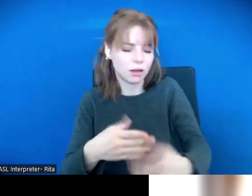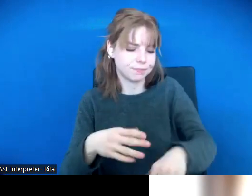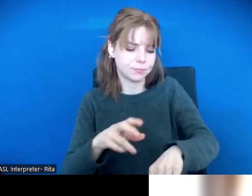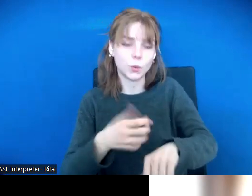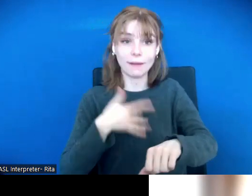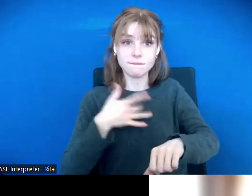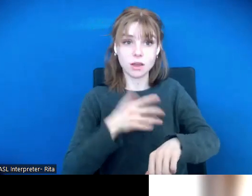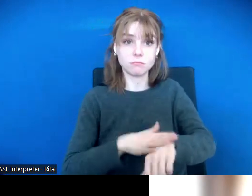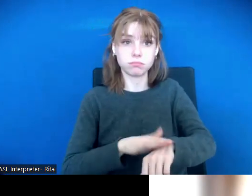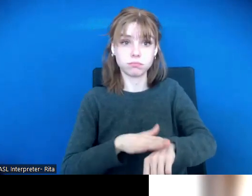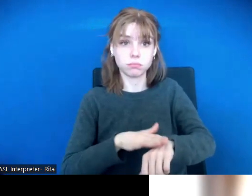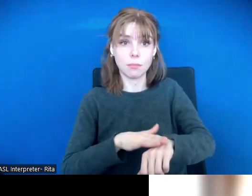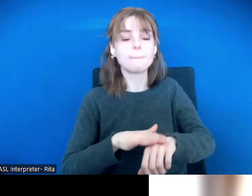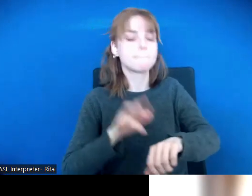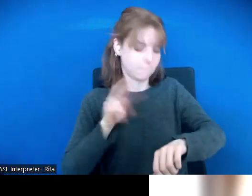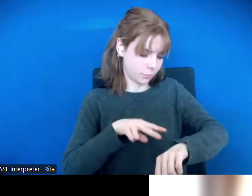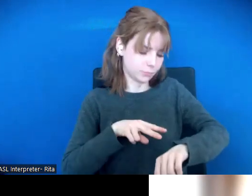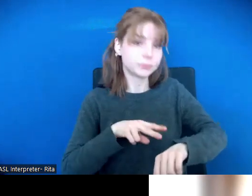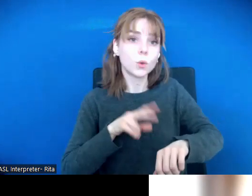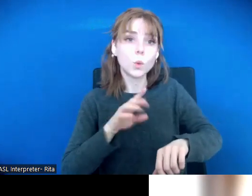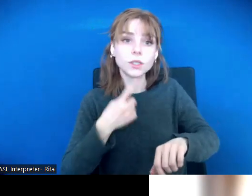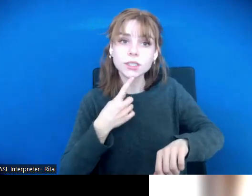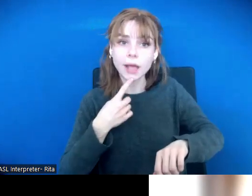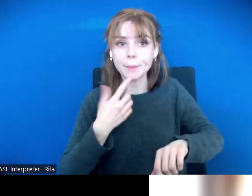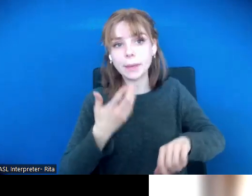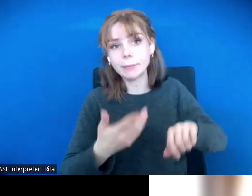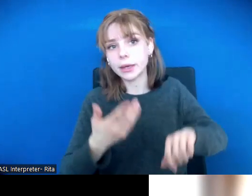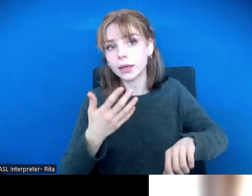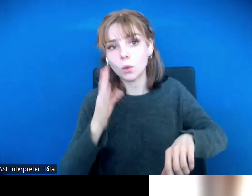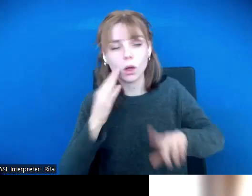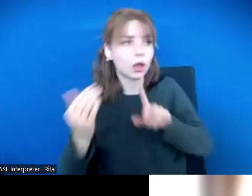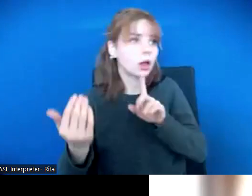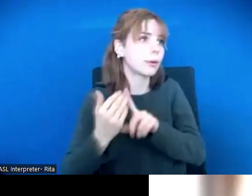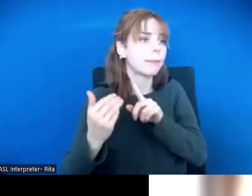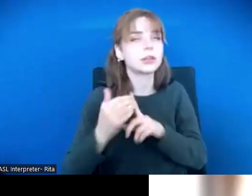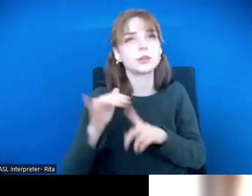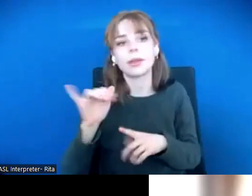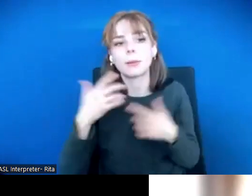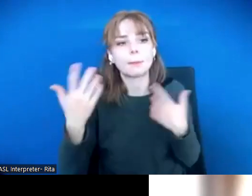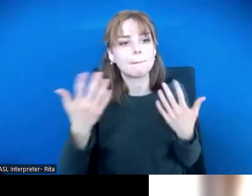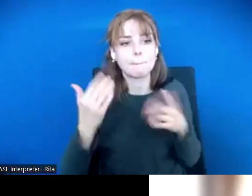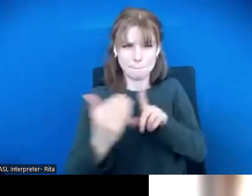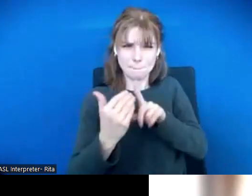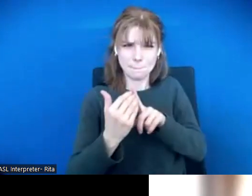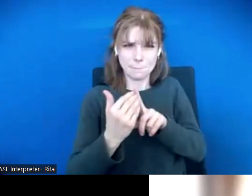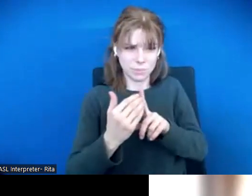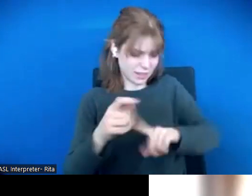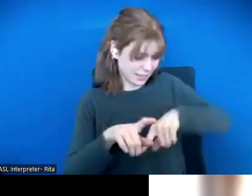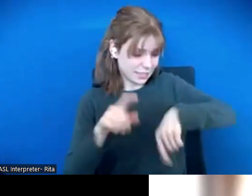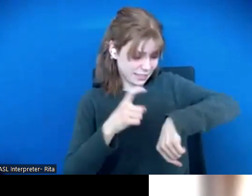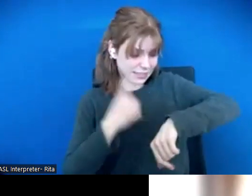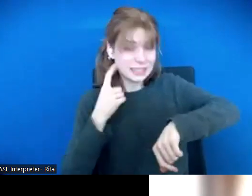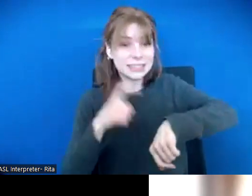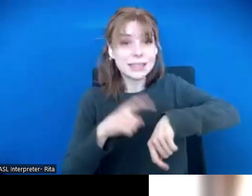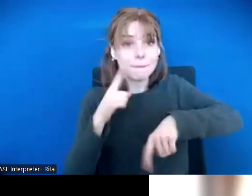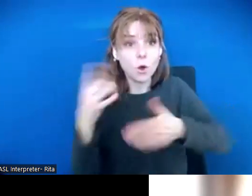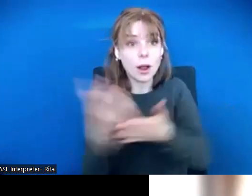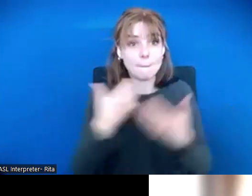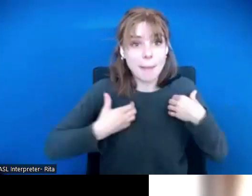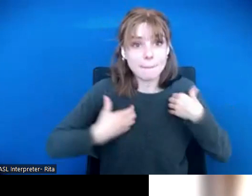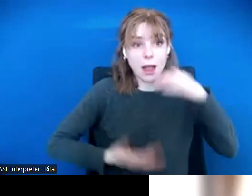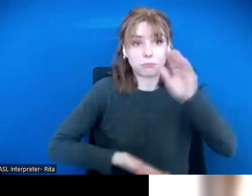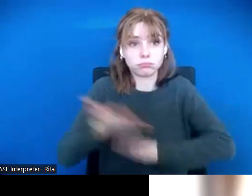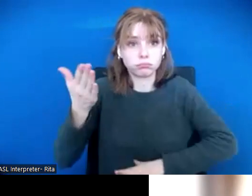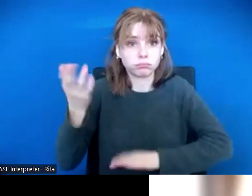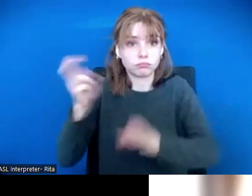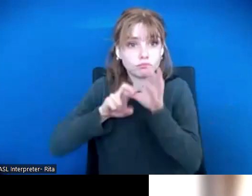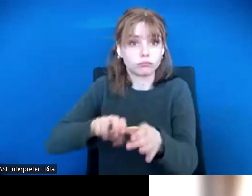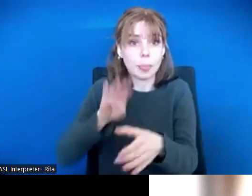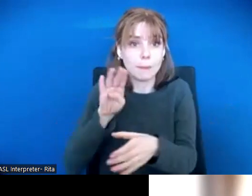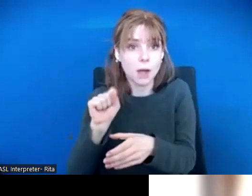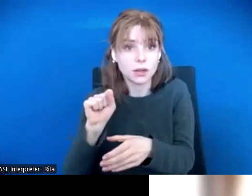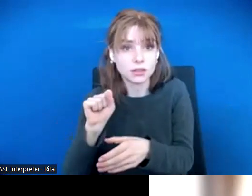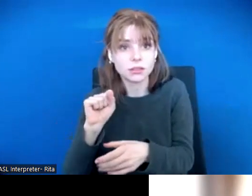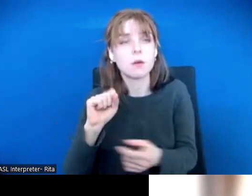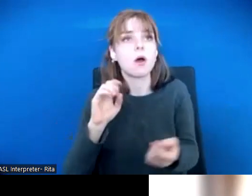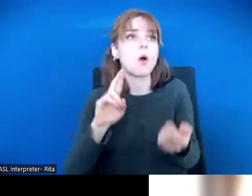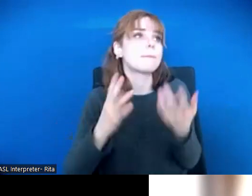A couple other things I have here for you guys to get an idea of the great variety of items. We've got a real low-tech digital clock that is a reminder. We can program, like, 10 plus reminders on here every day. It is audible and it also vibrates. For someone who